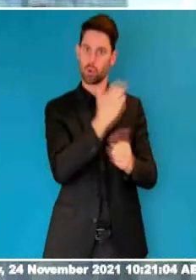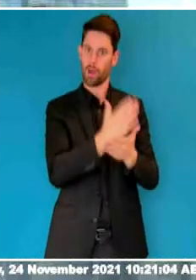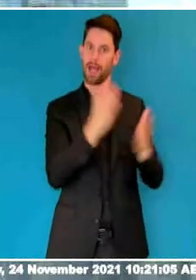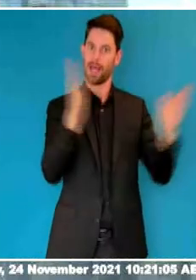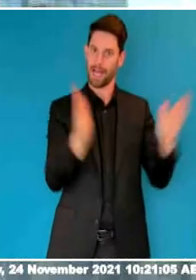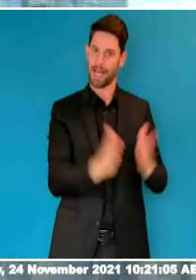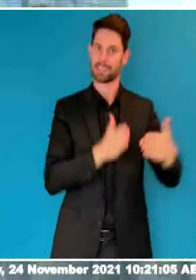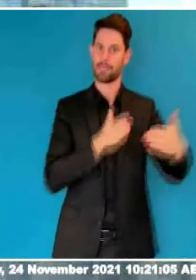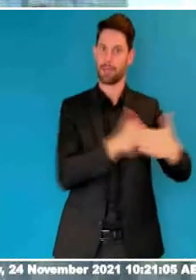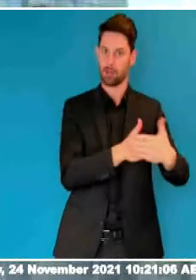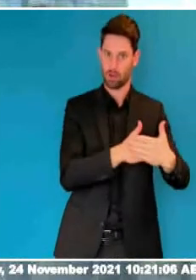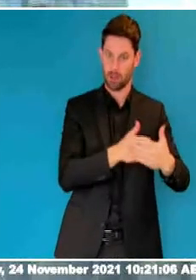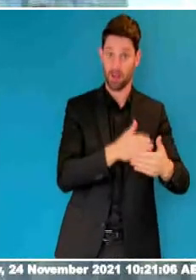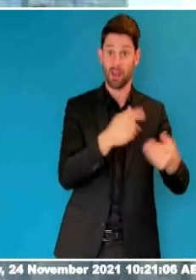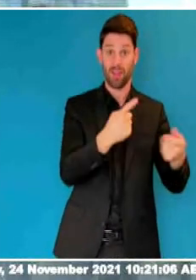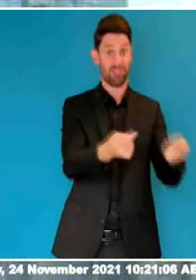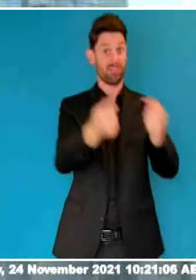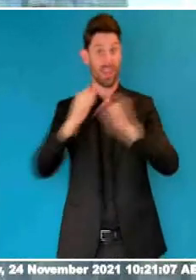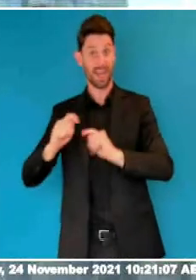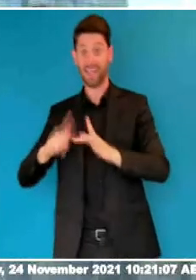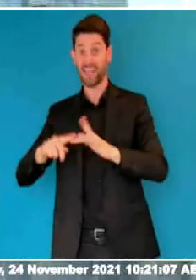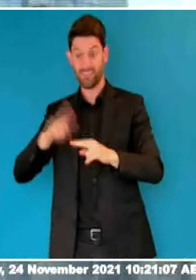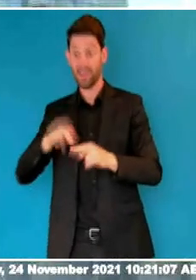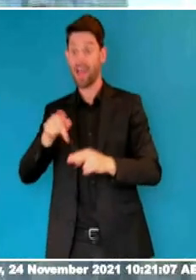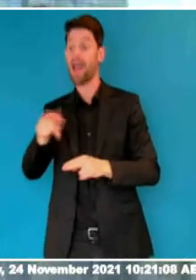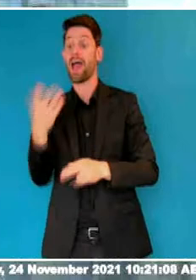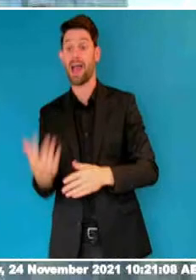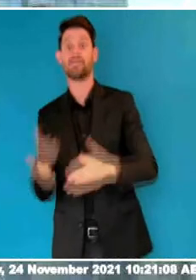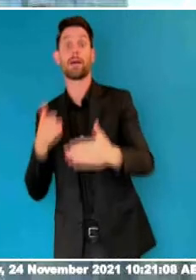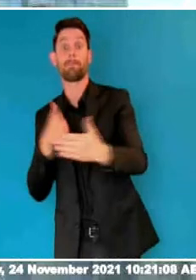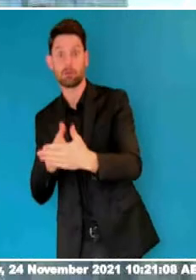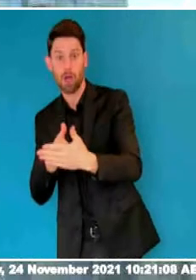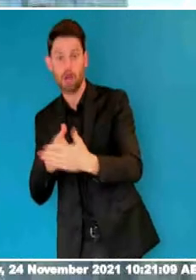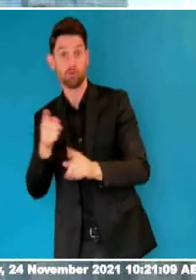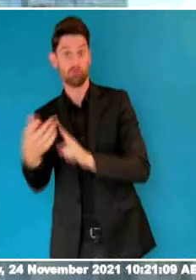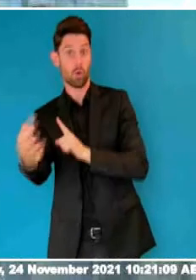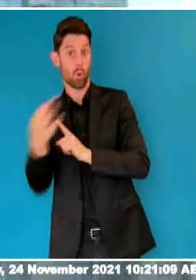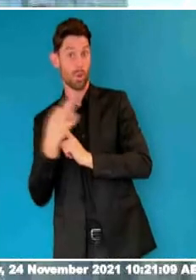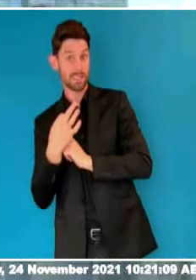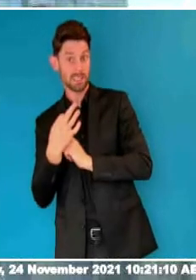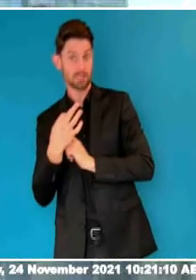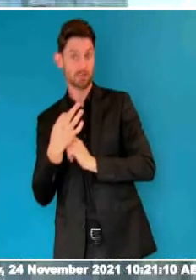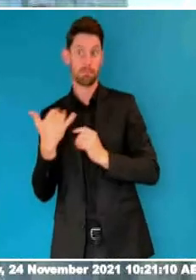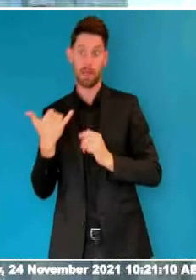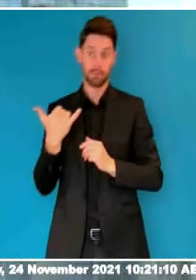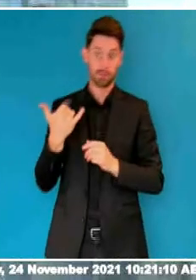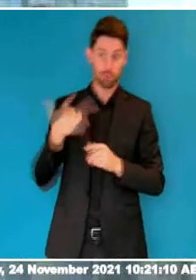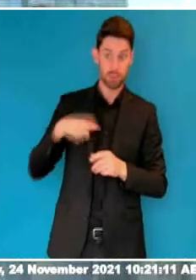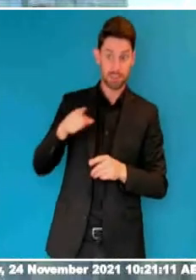Then we do consider all requests for adjustment whether that's related to a person with a disability or any other reason.